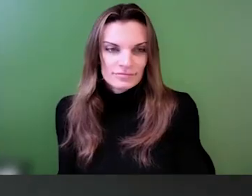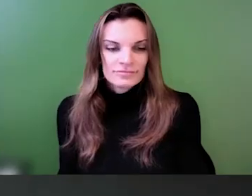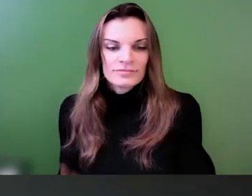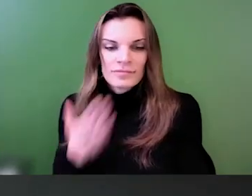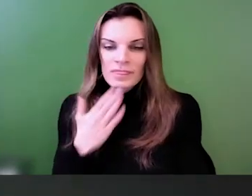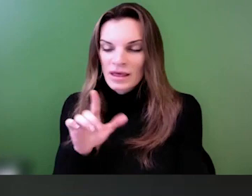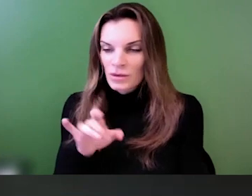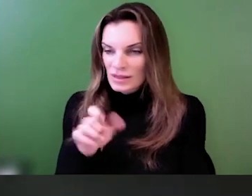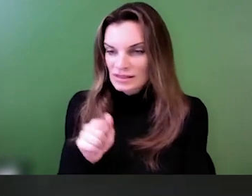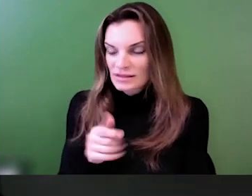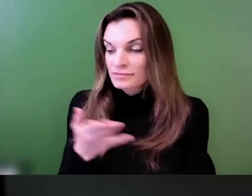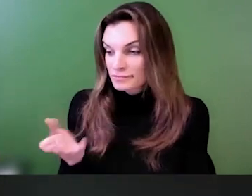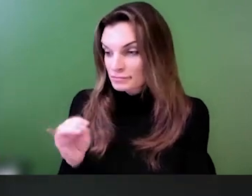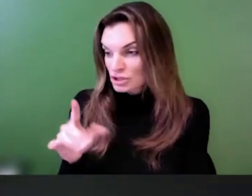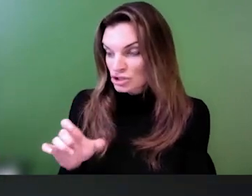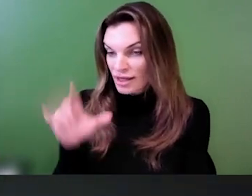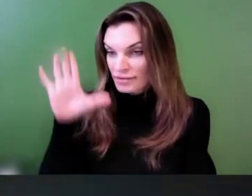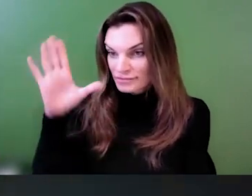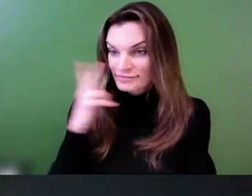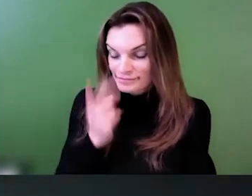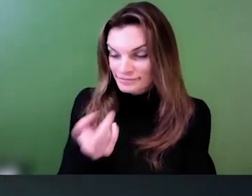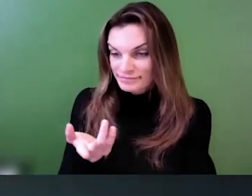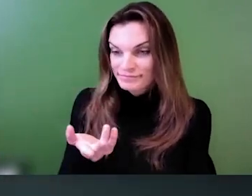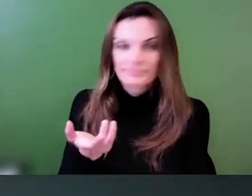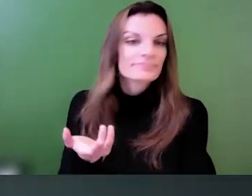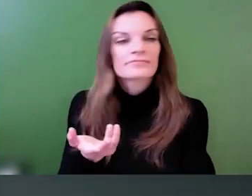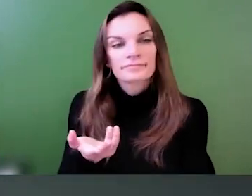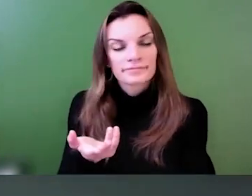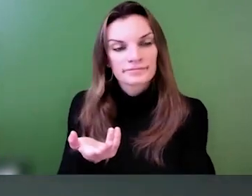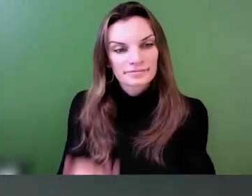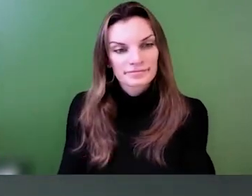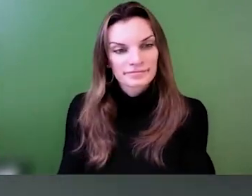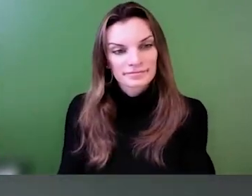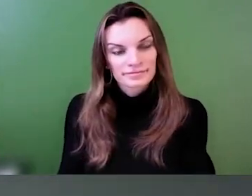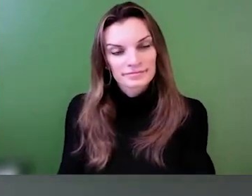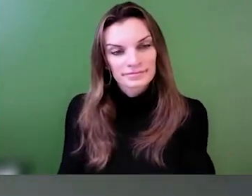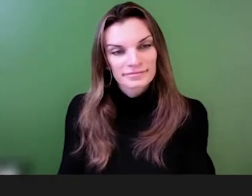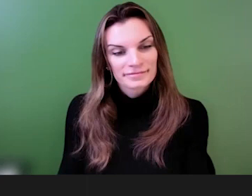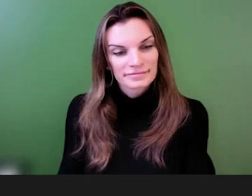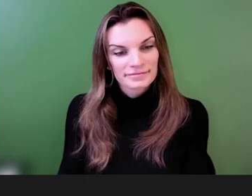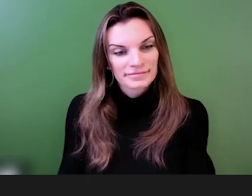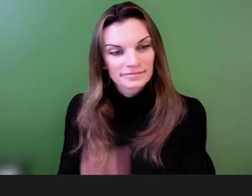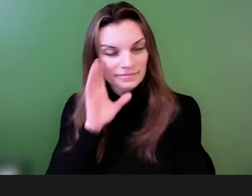Lisa. I see Michelle has her hand raised so I'm going to give the go ahead. Hi, thank you everyone.